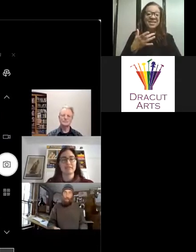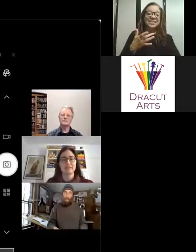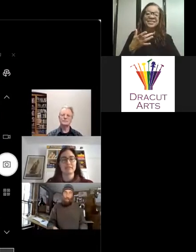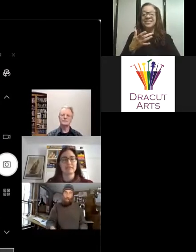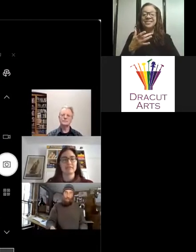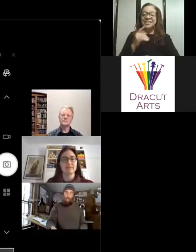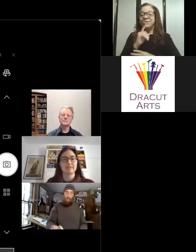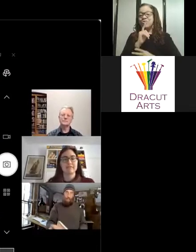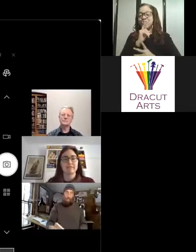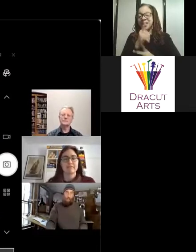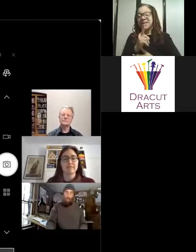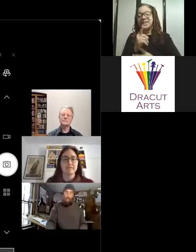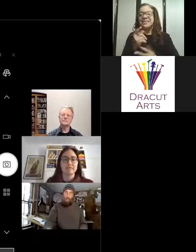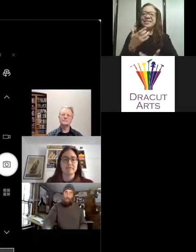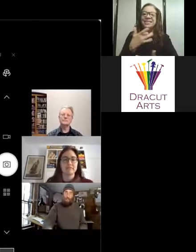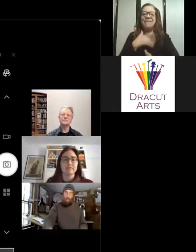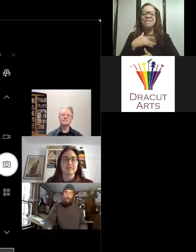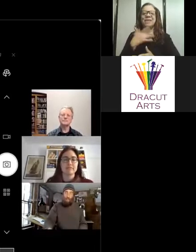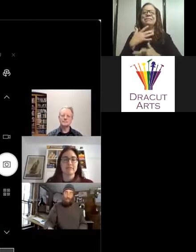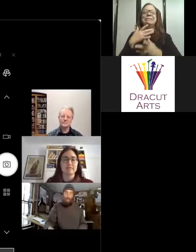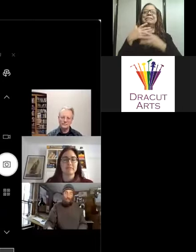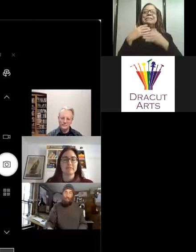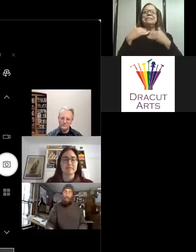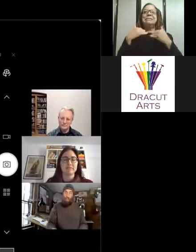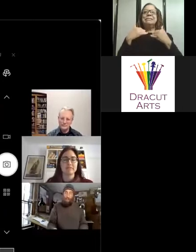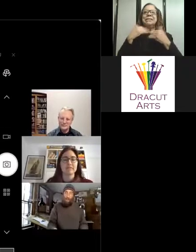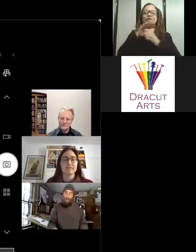I was feeling totally *crunched*, um totally *crushed*. There I am,